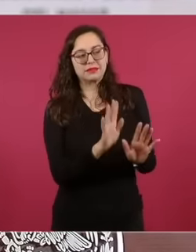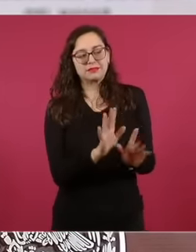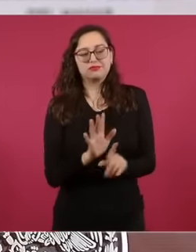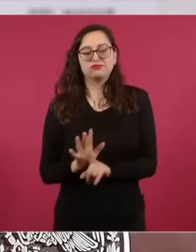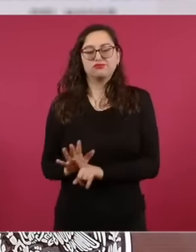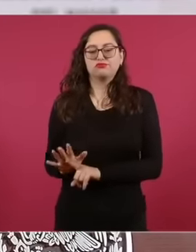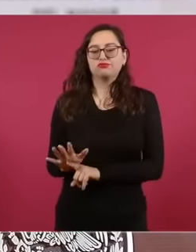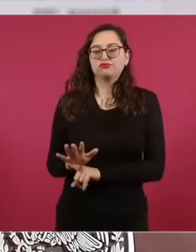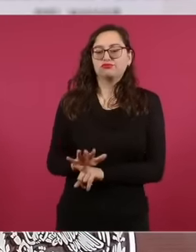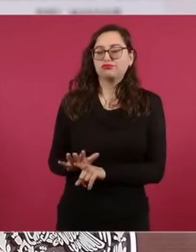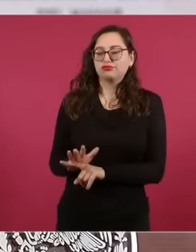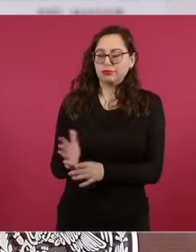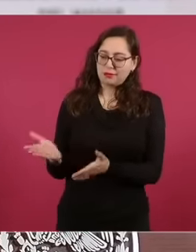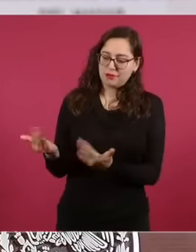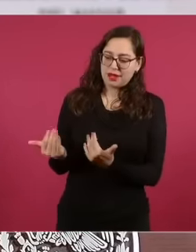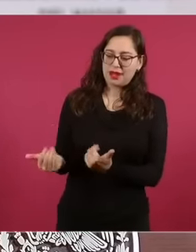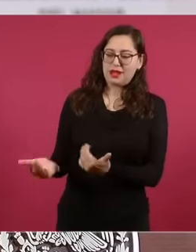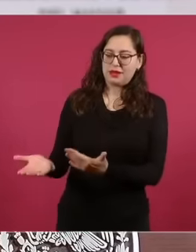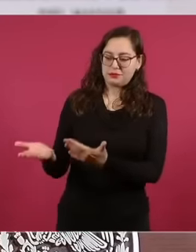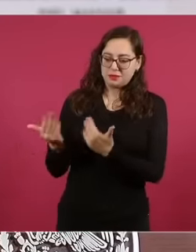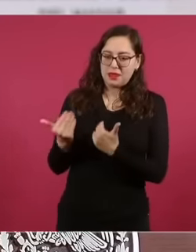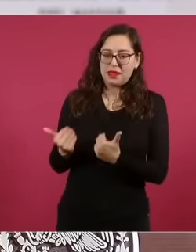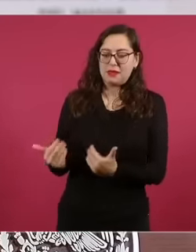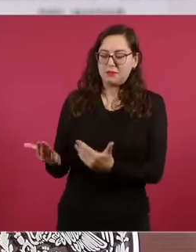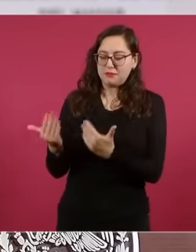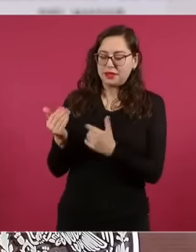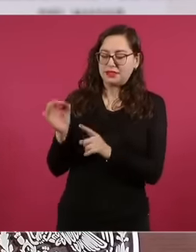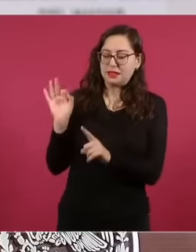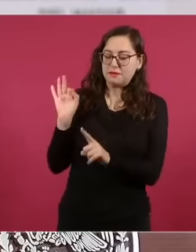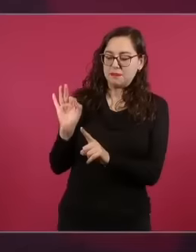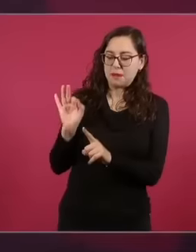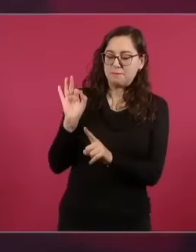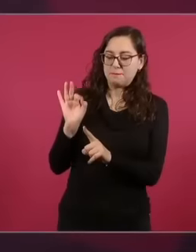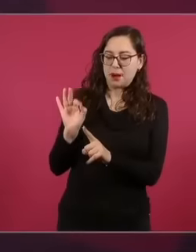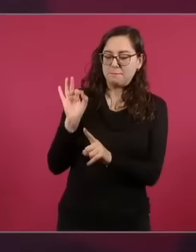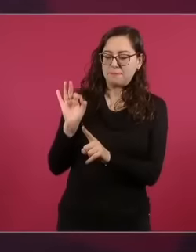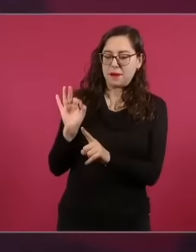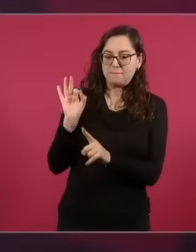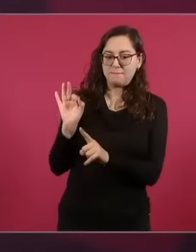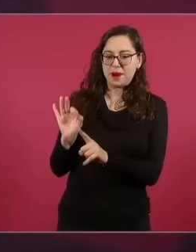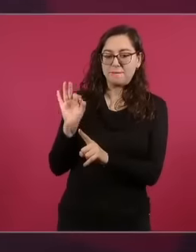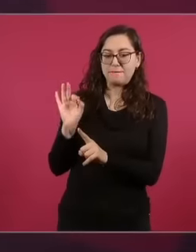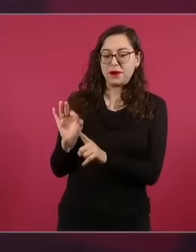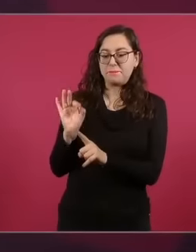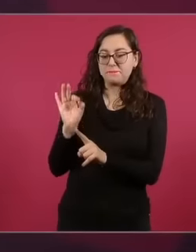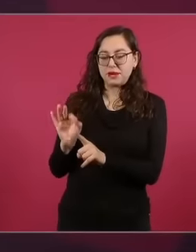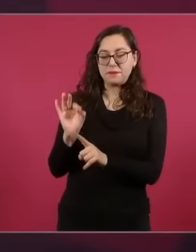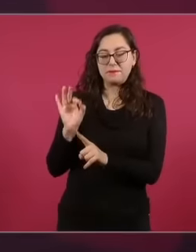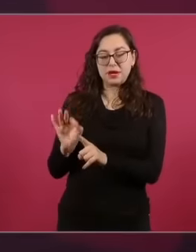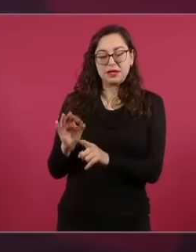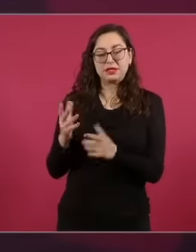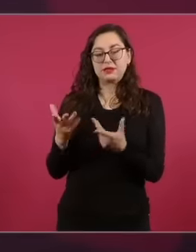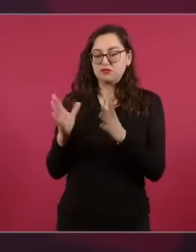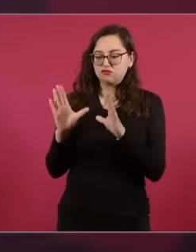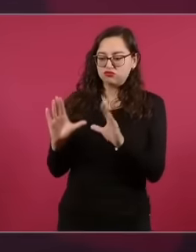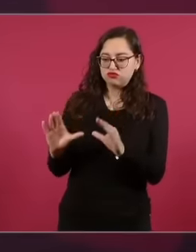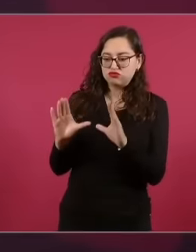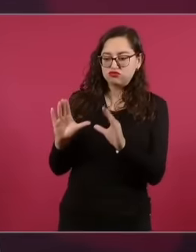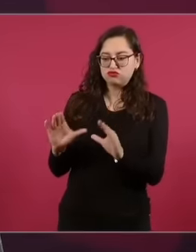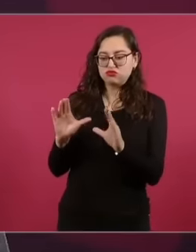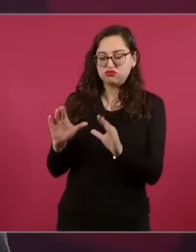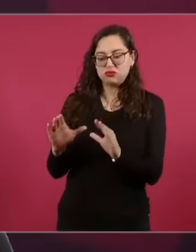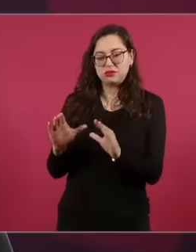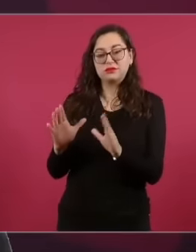indoctrinate young ambitious Mexicans in the universities of the United States and